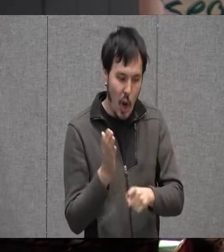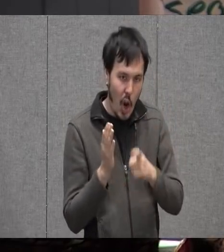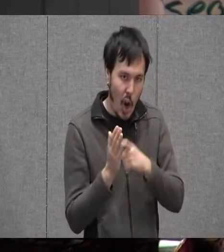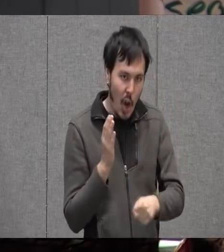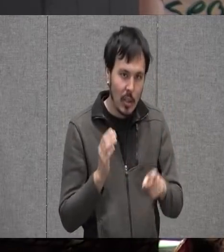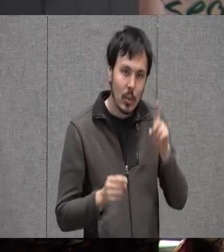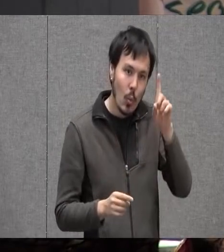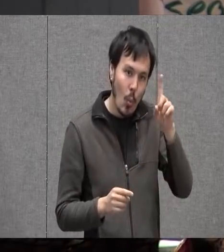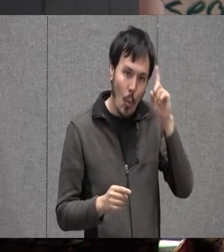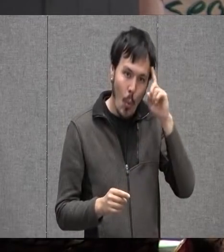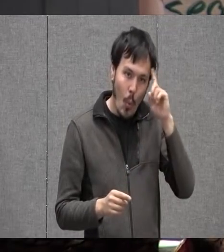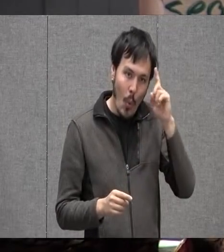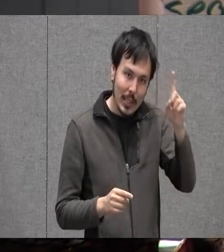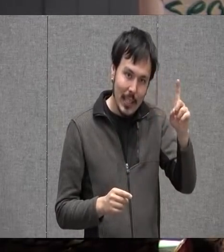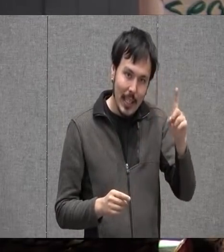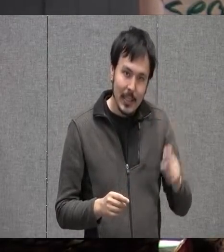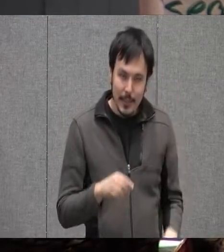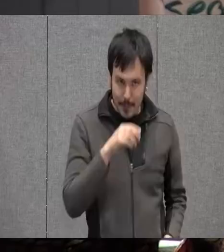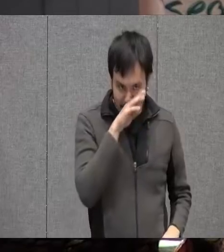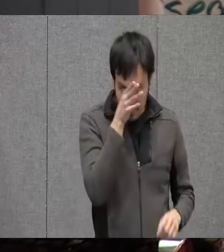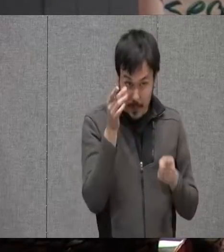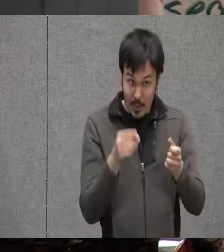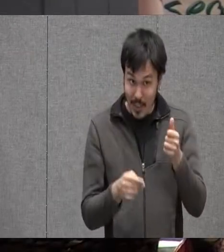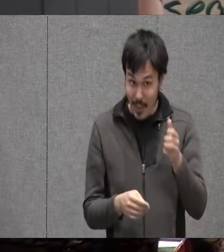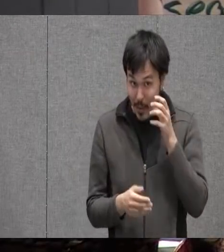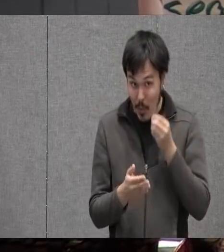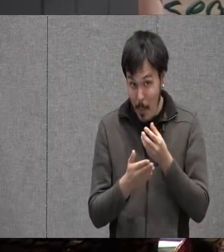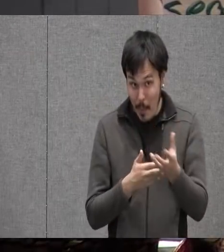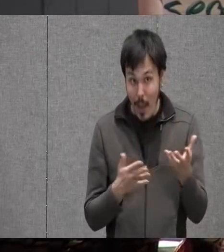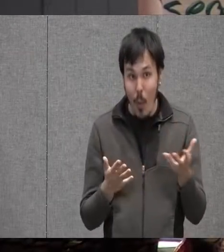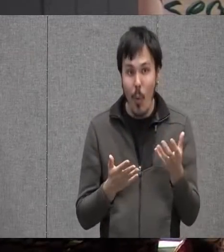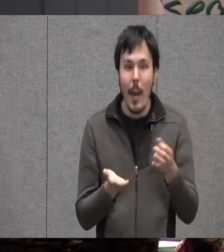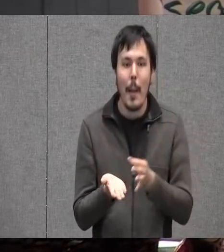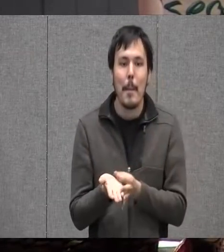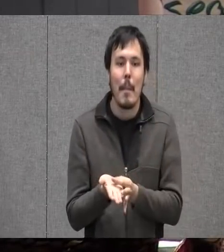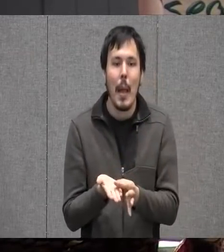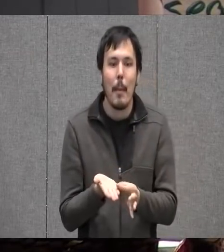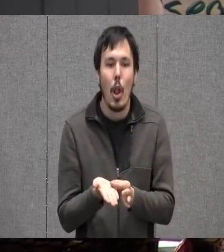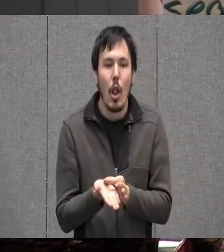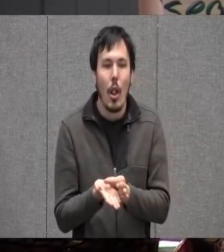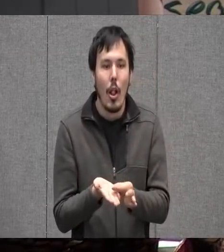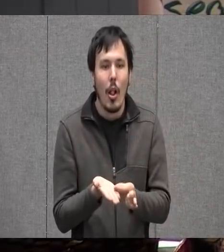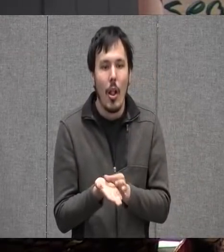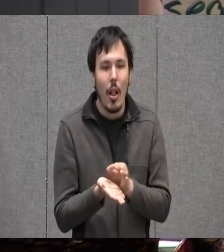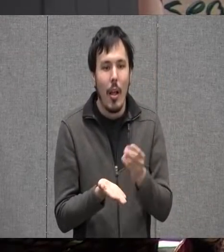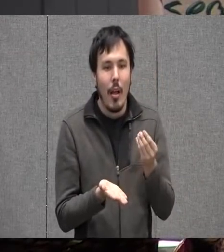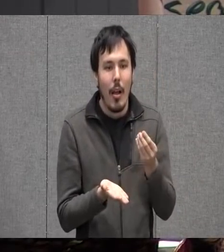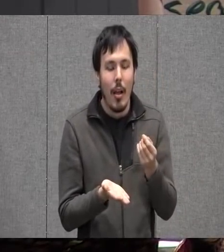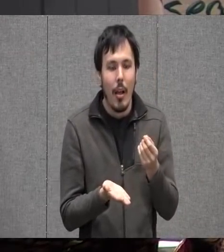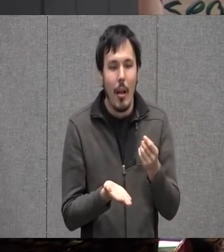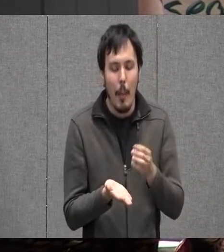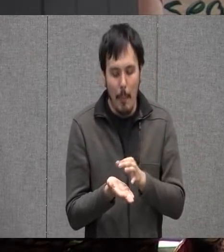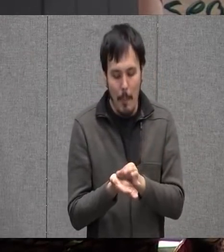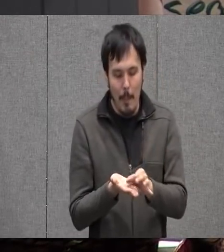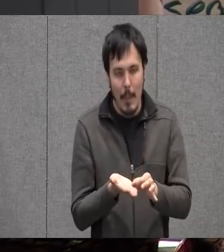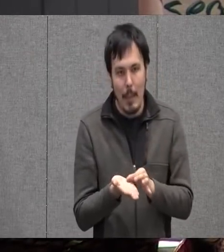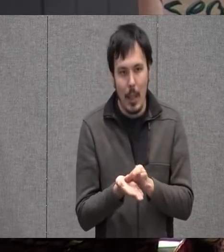So she's gonna buy, guess what, some pebbles. A pebble for a penny, that's something she could buy.